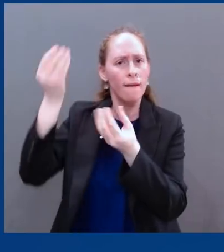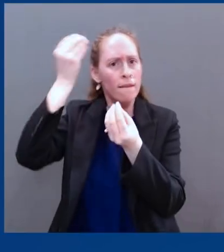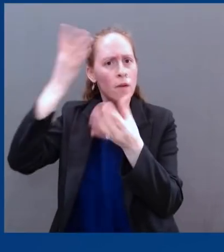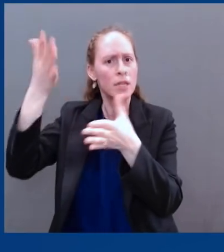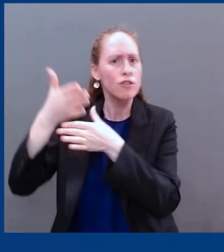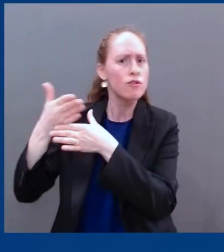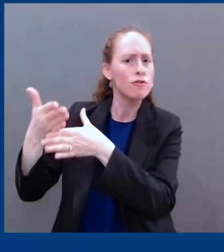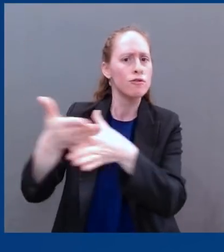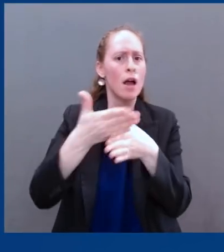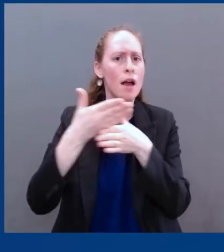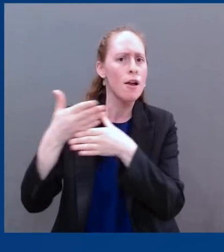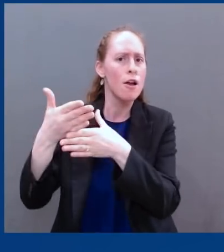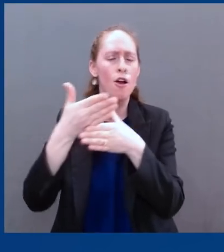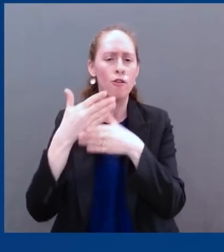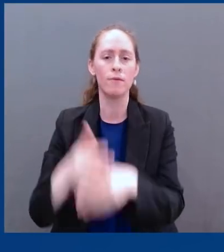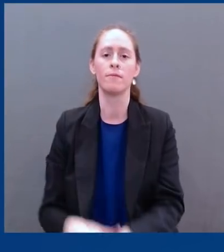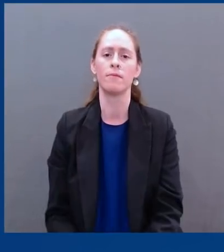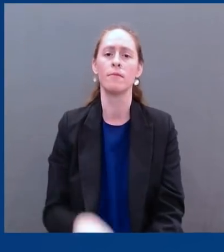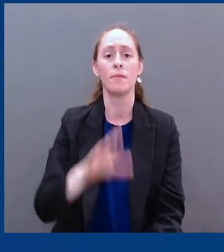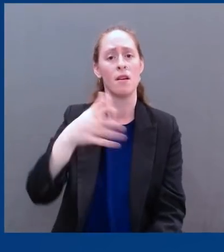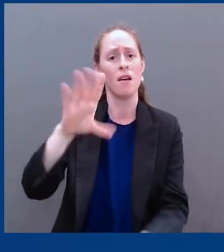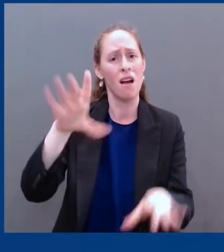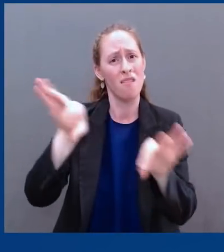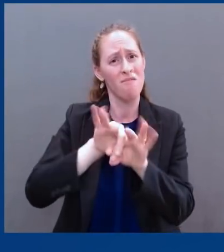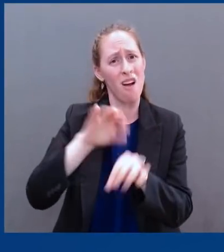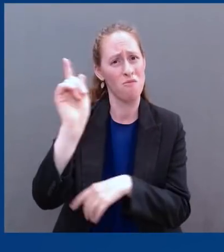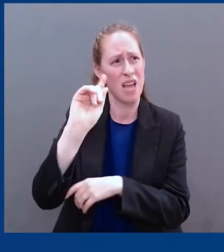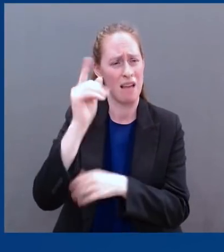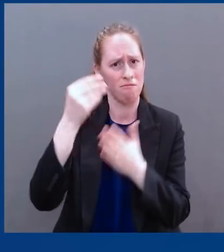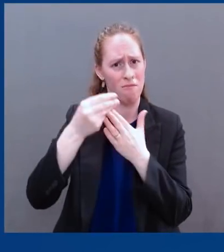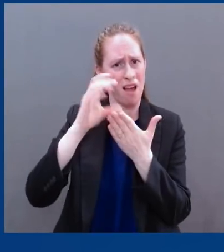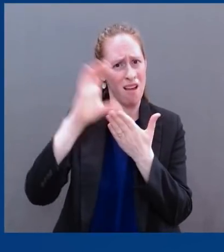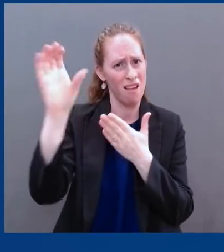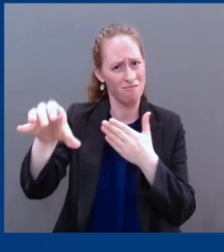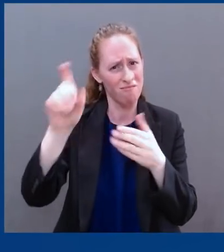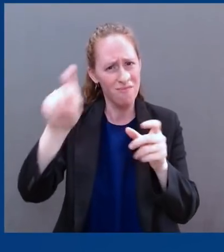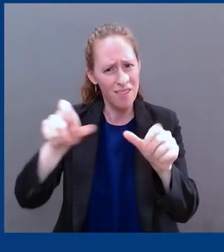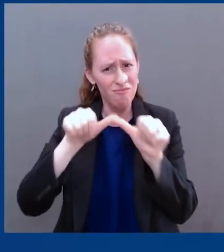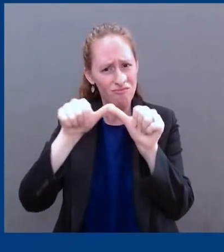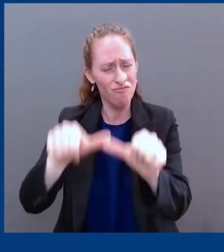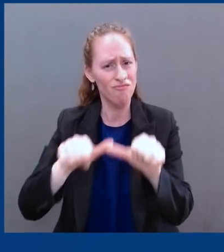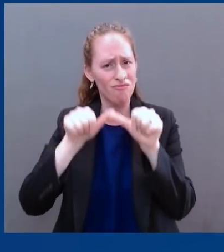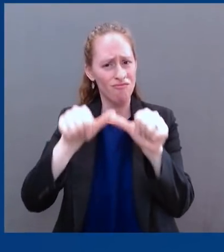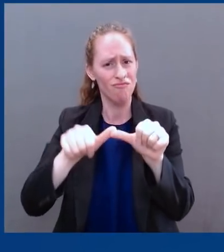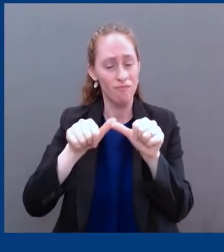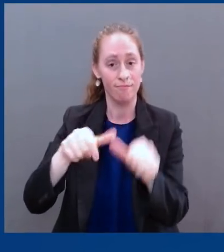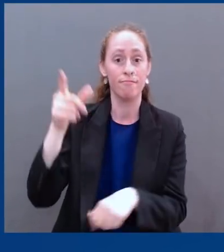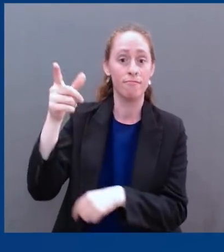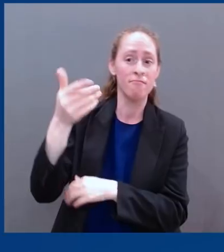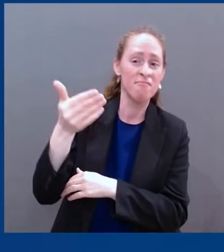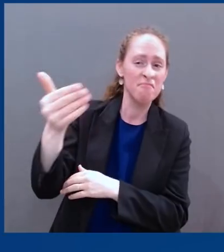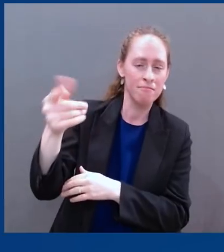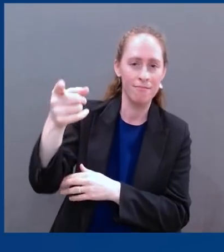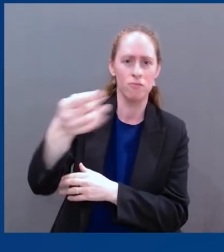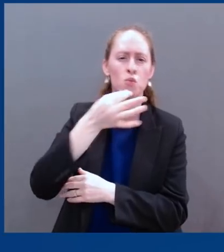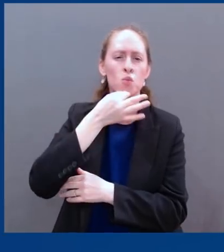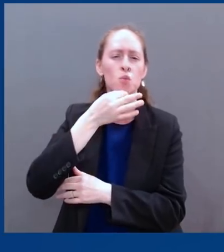And in this regard, Secretary Becerra, who you'll hear from shortly, announced the purchase of 600,000 of these treatment